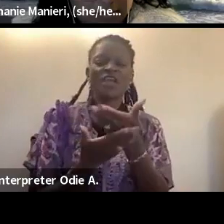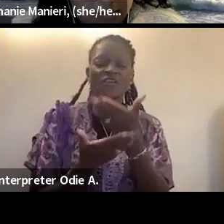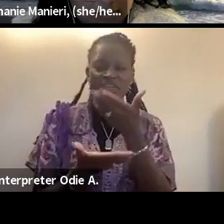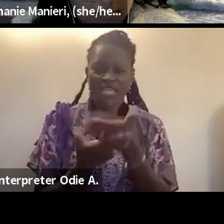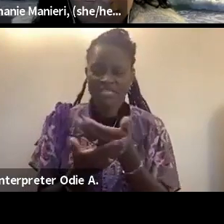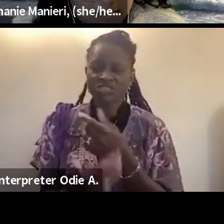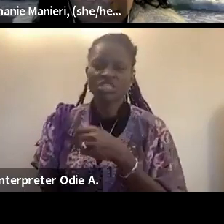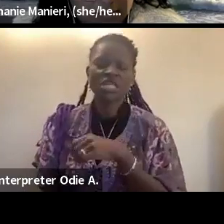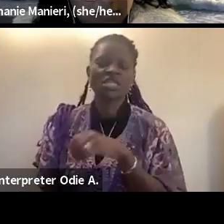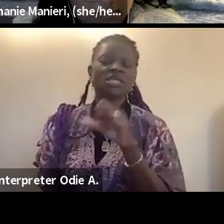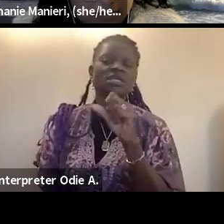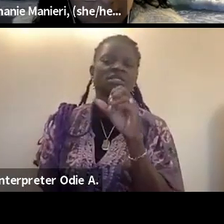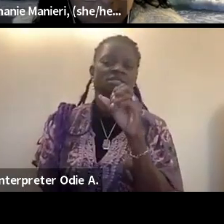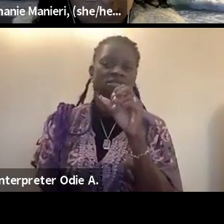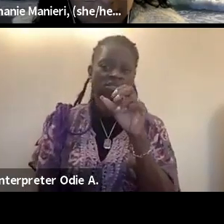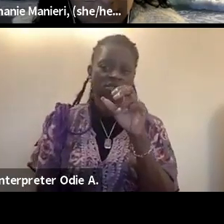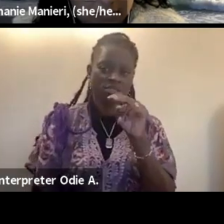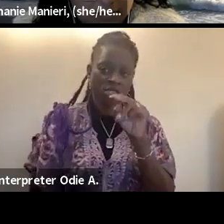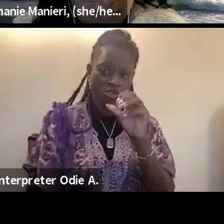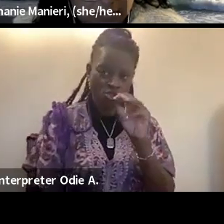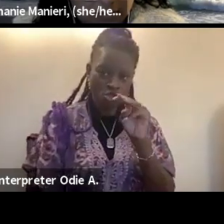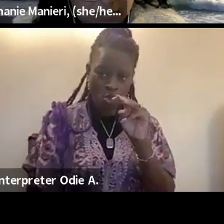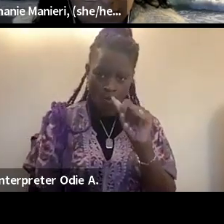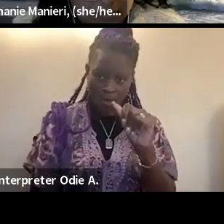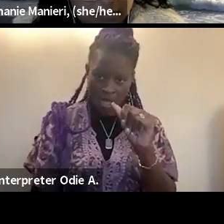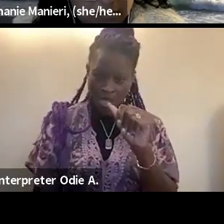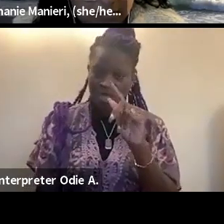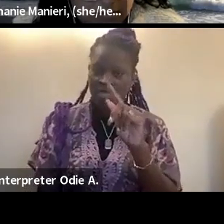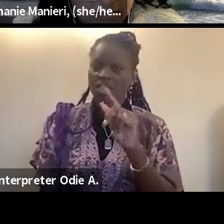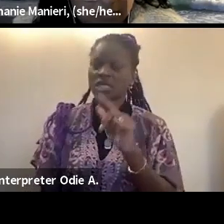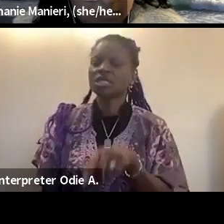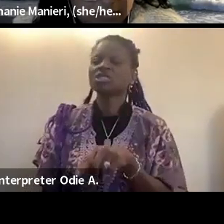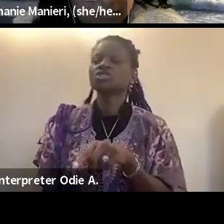counties in the state to have added first responders to the vaccine